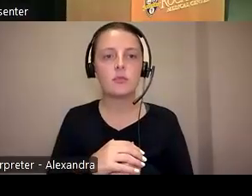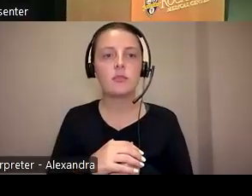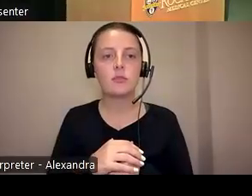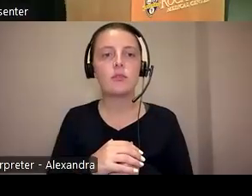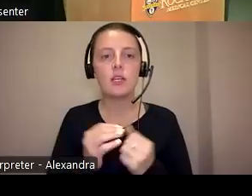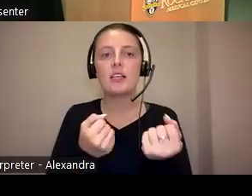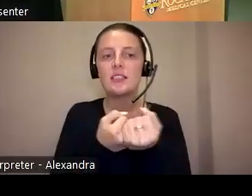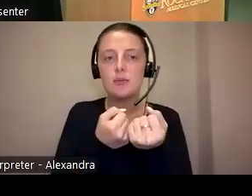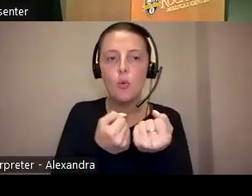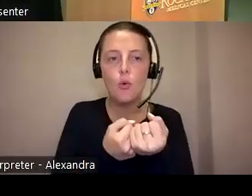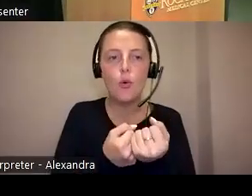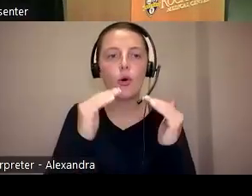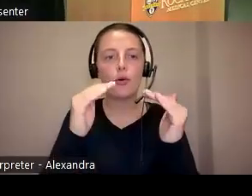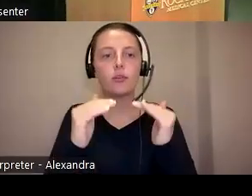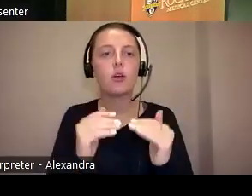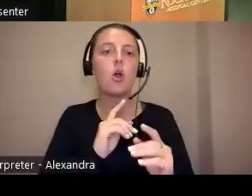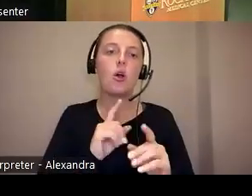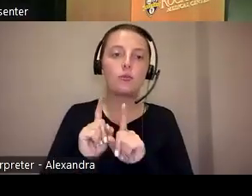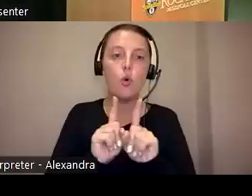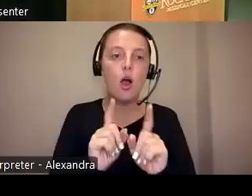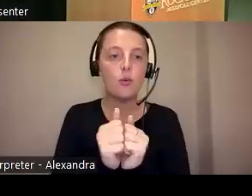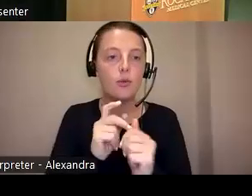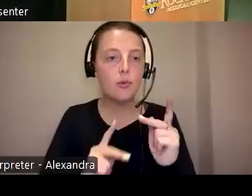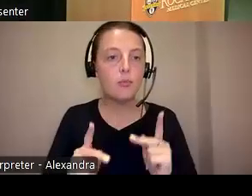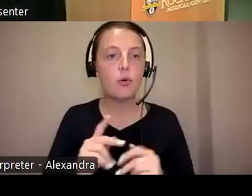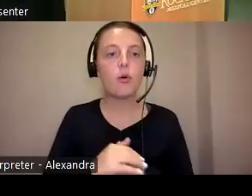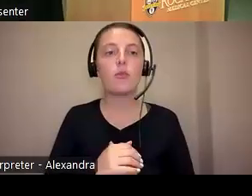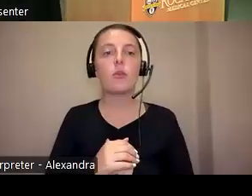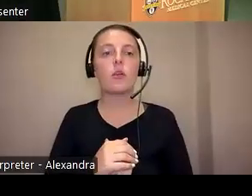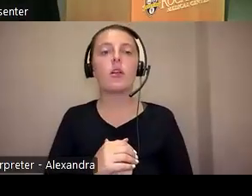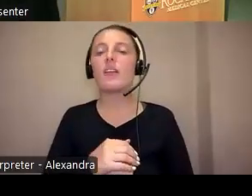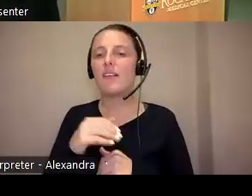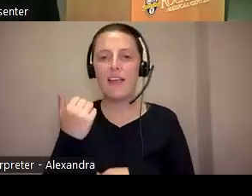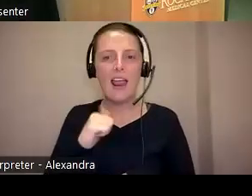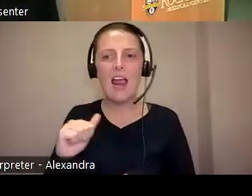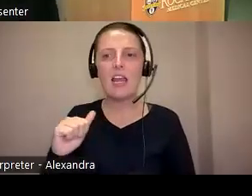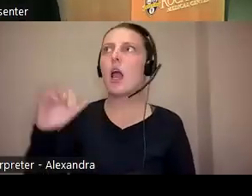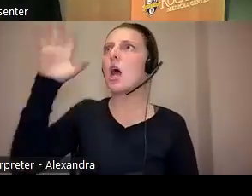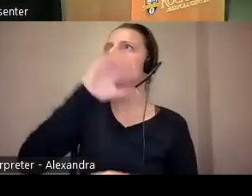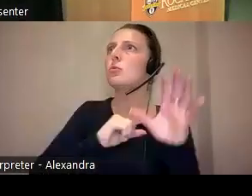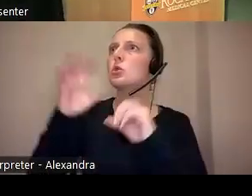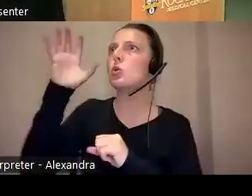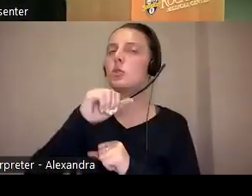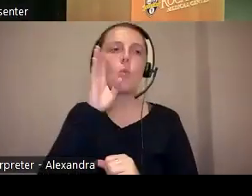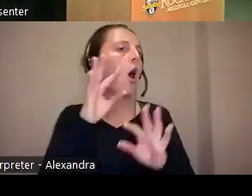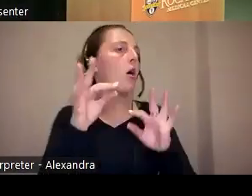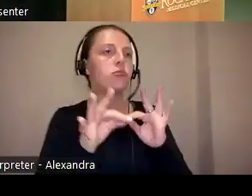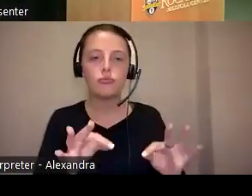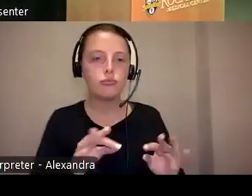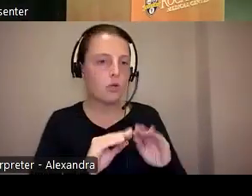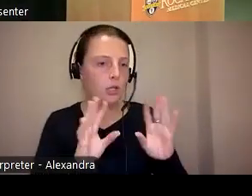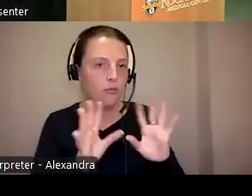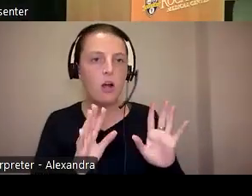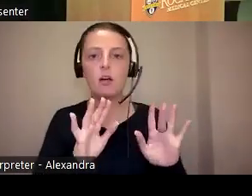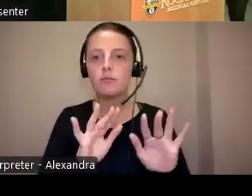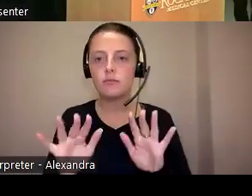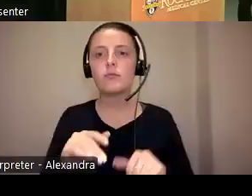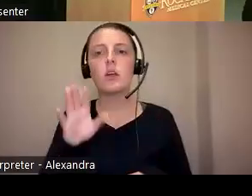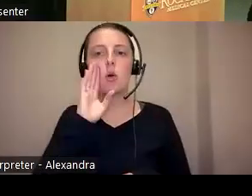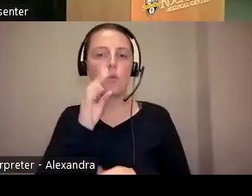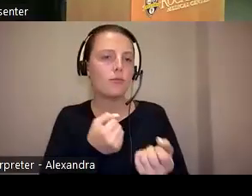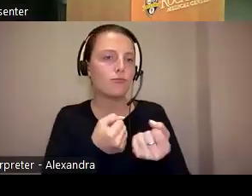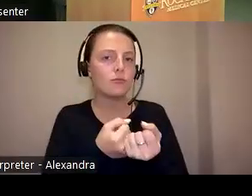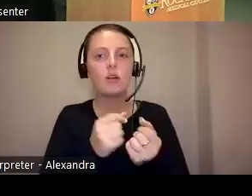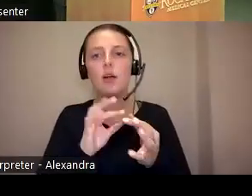They provide self-help education and support people in identifying their goals and their hopes.